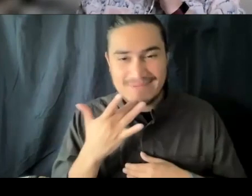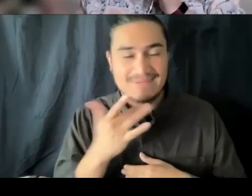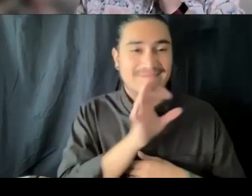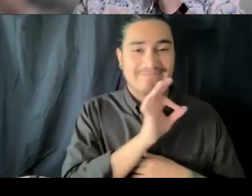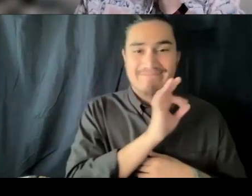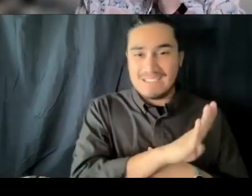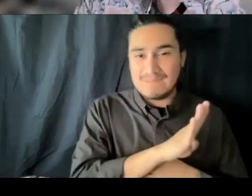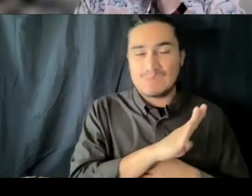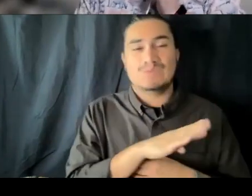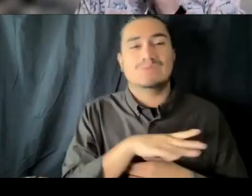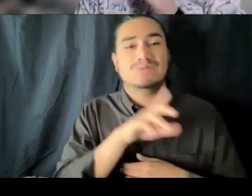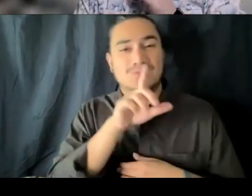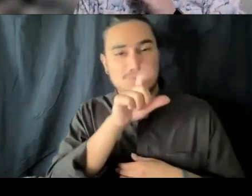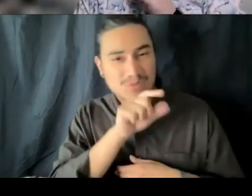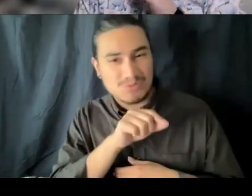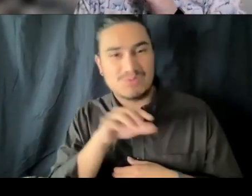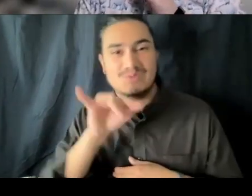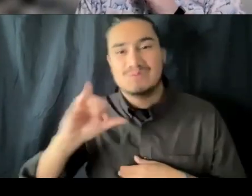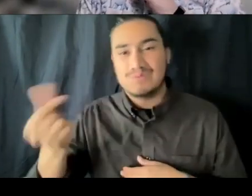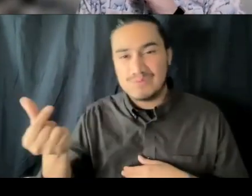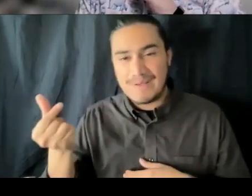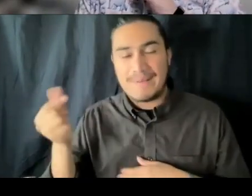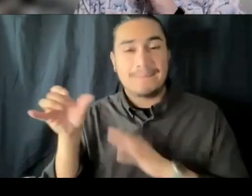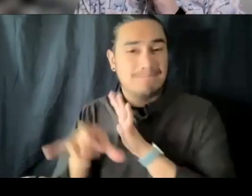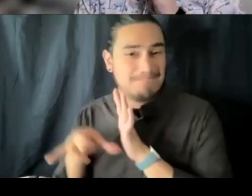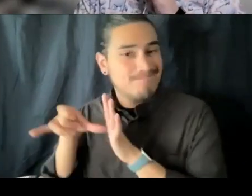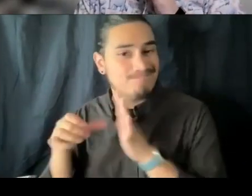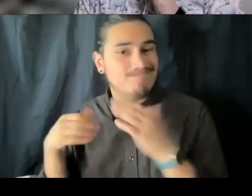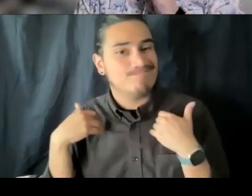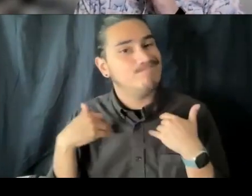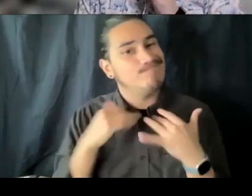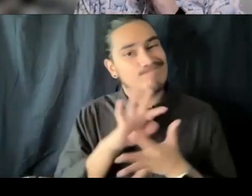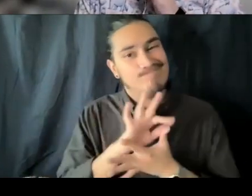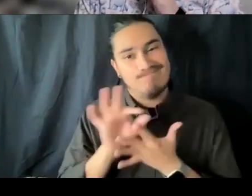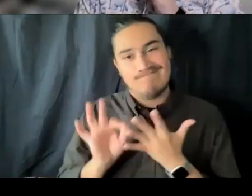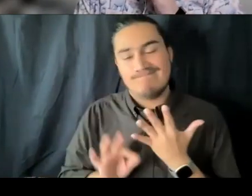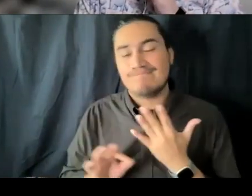Instagram and YouTube that has lots of our recordings.